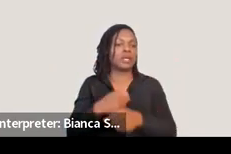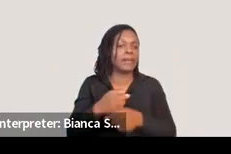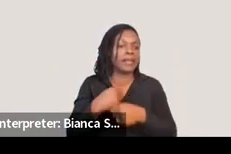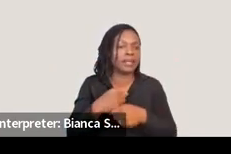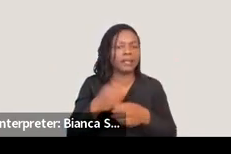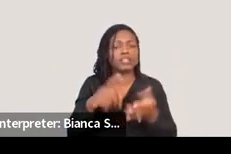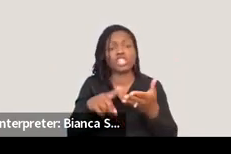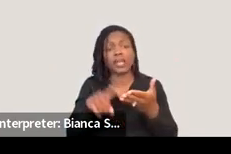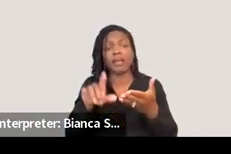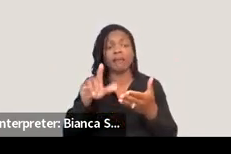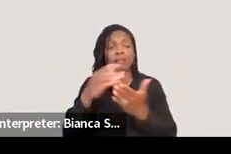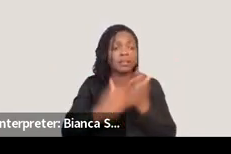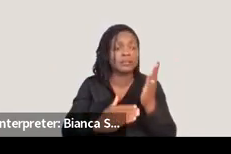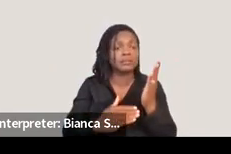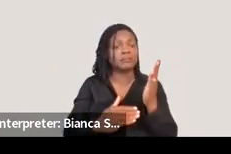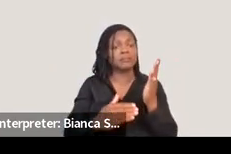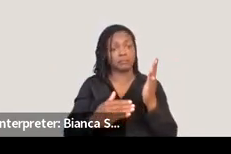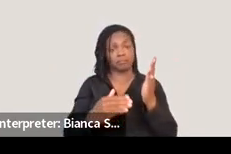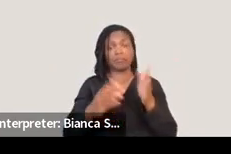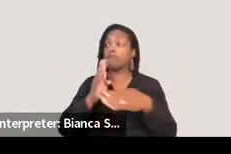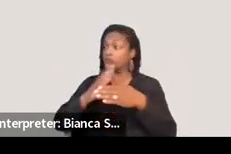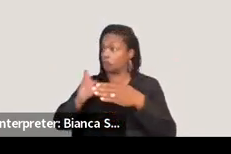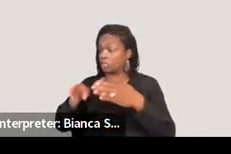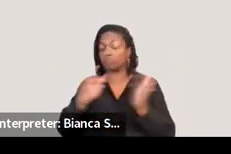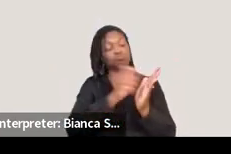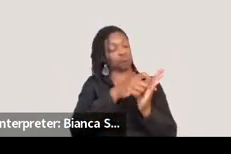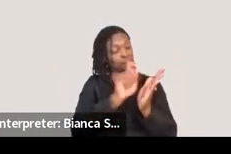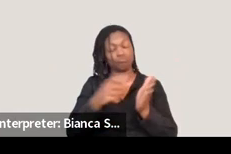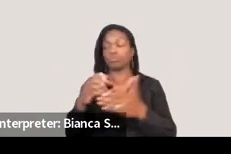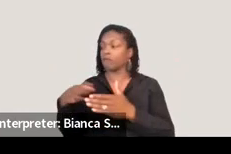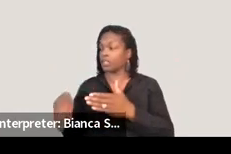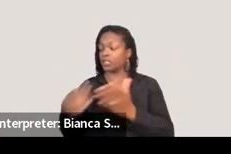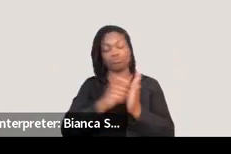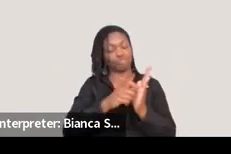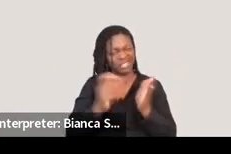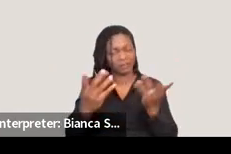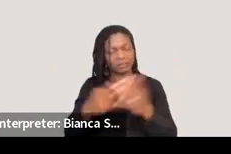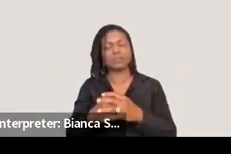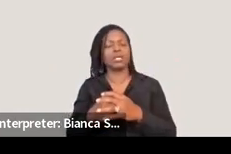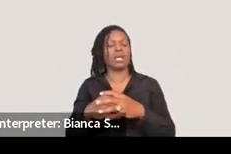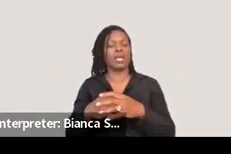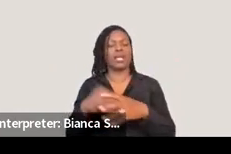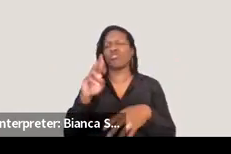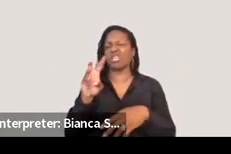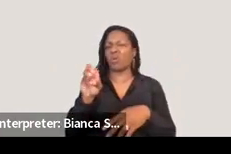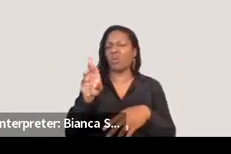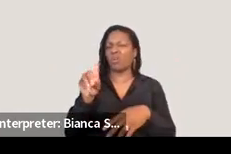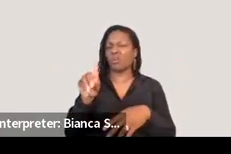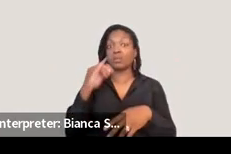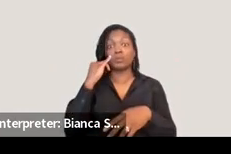Next slide.